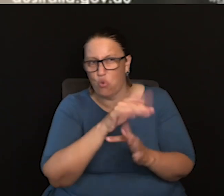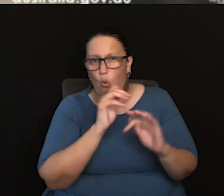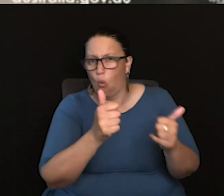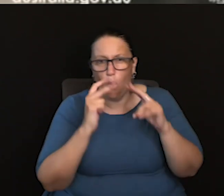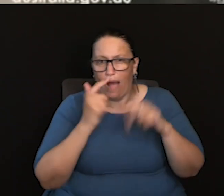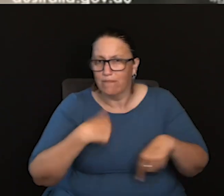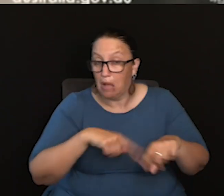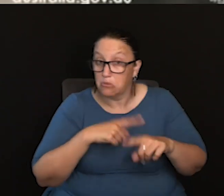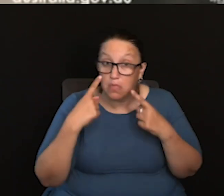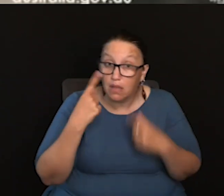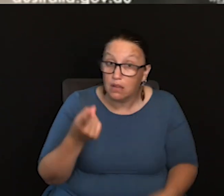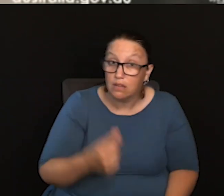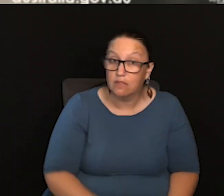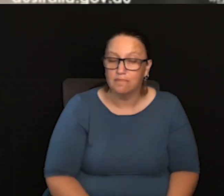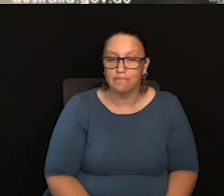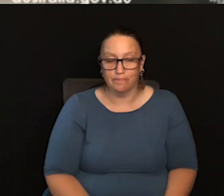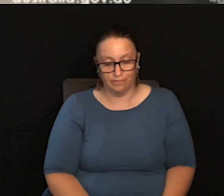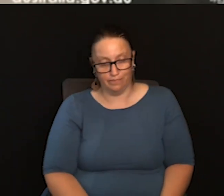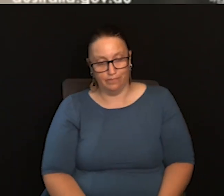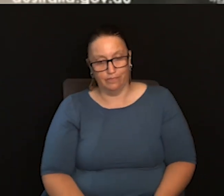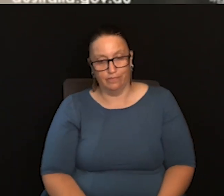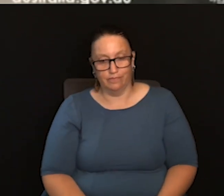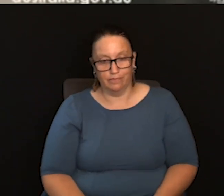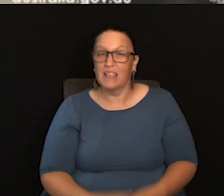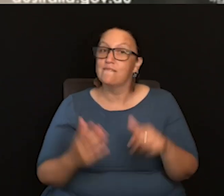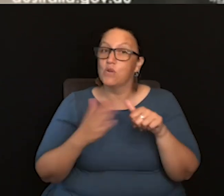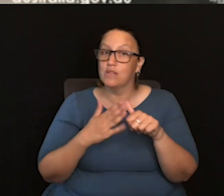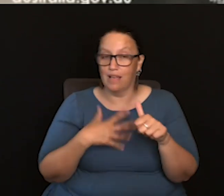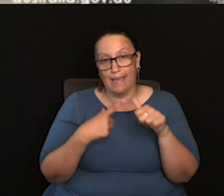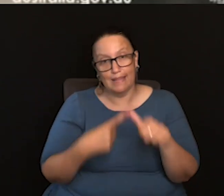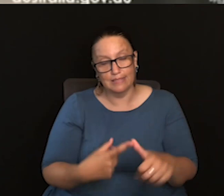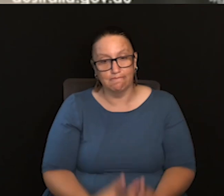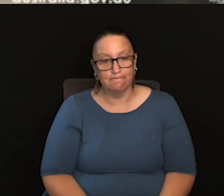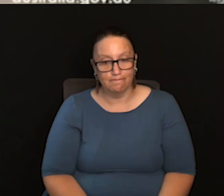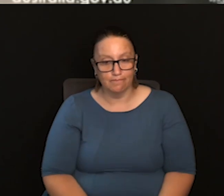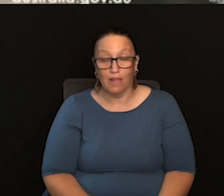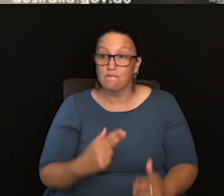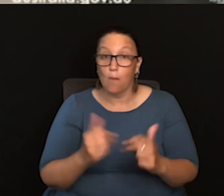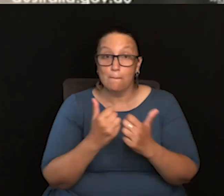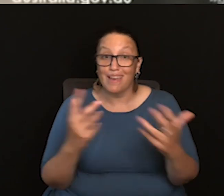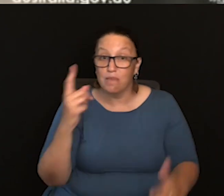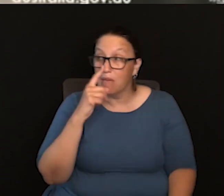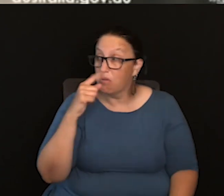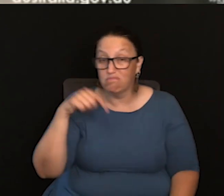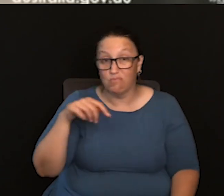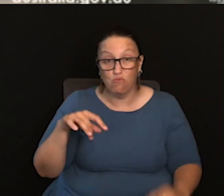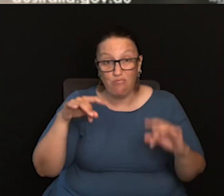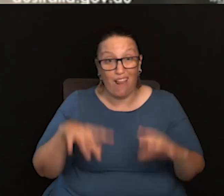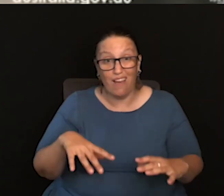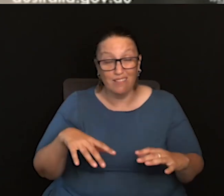Right around the world, the Omicron variant has seen cases increase from approximately 500,00 a day